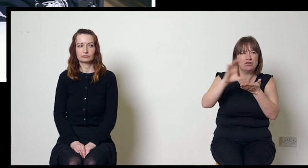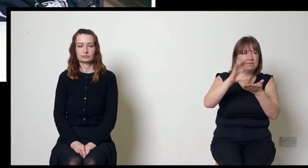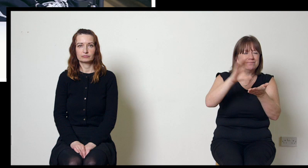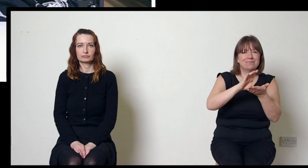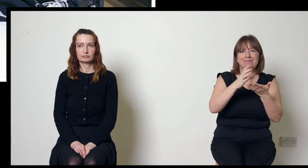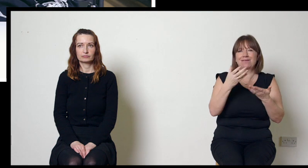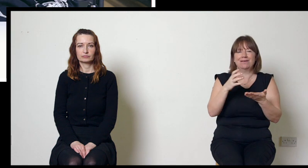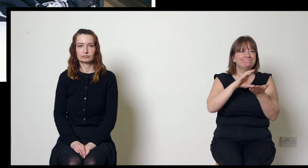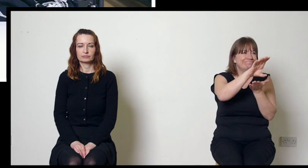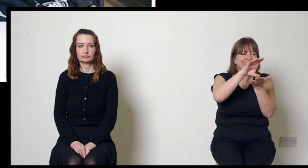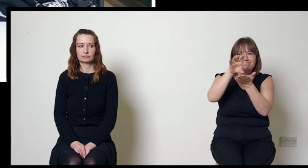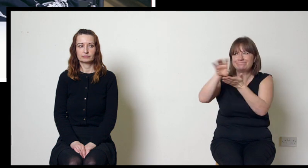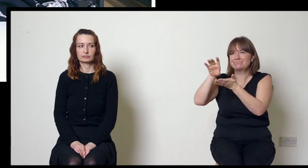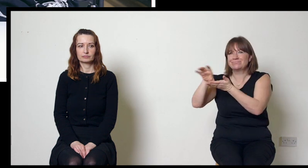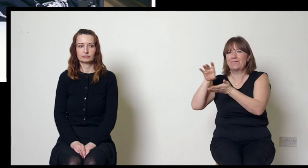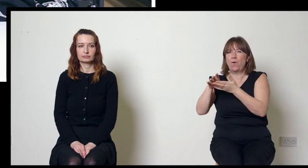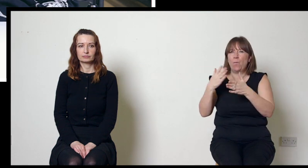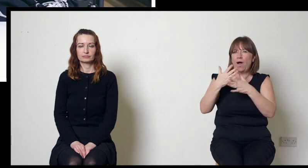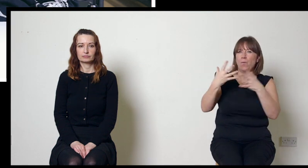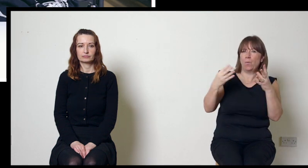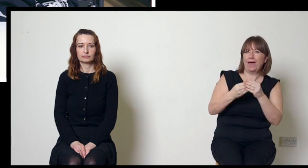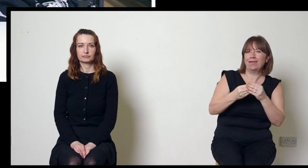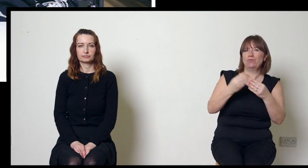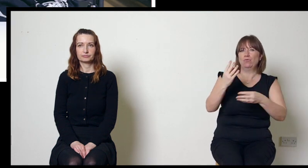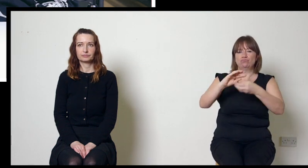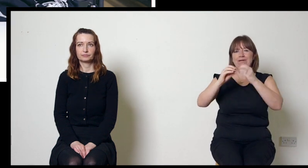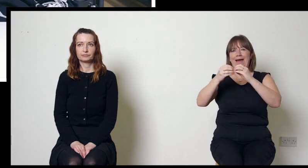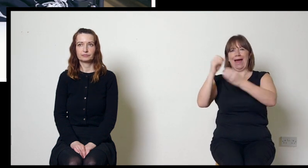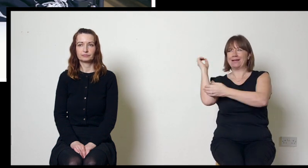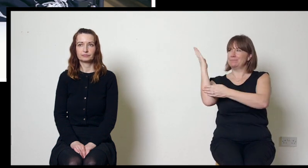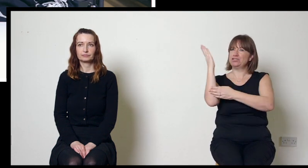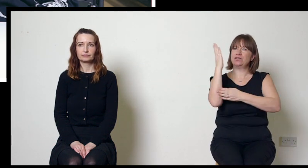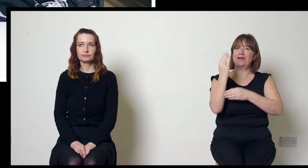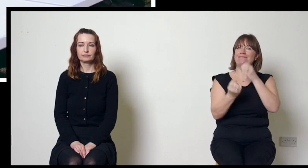that we can give to people and work with them to put these exhibitions, these events on as well as having an artist thing.